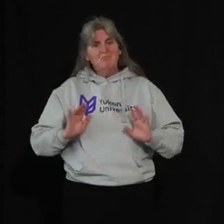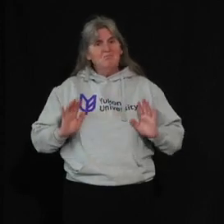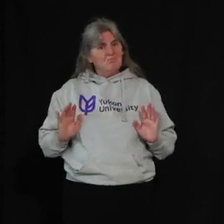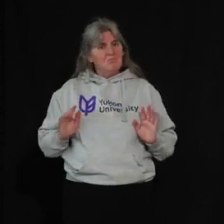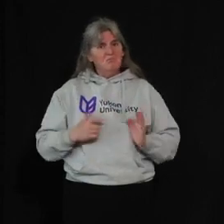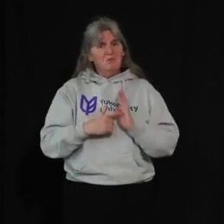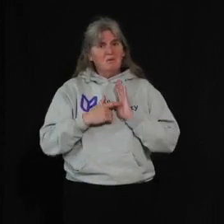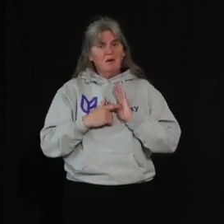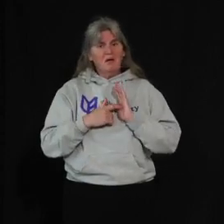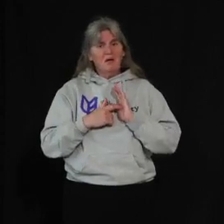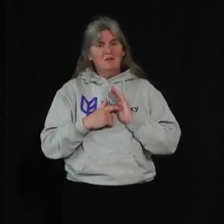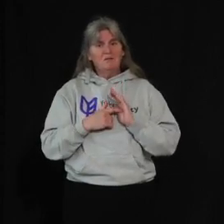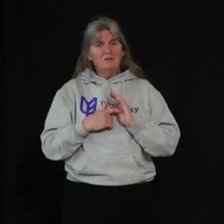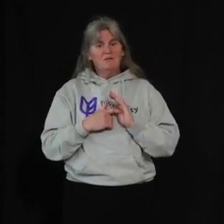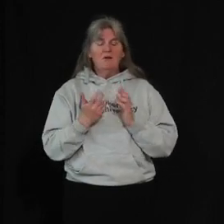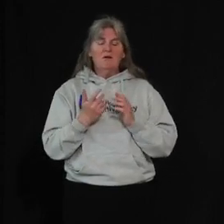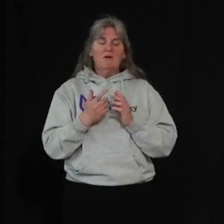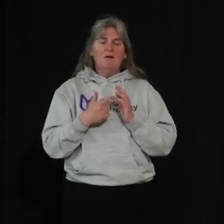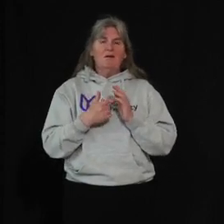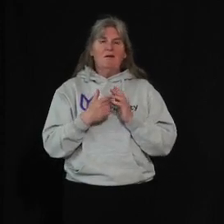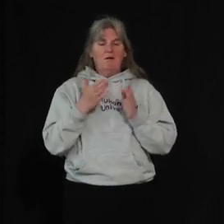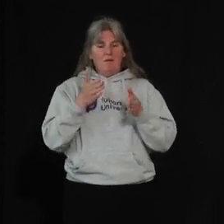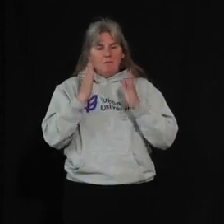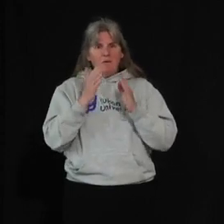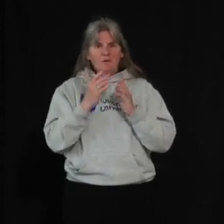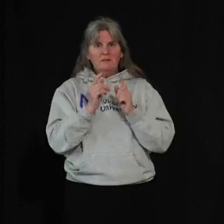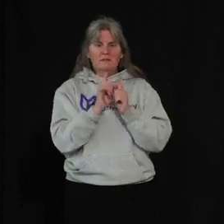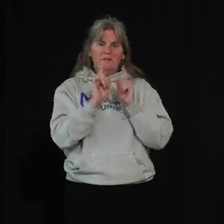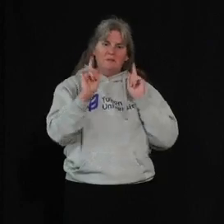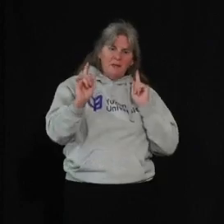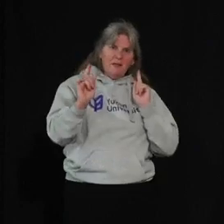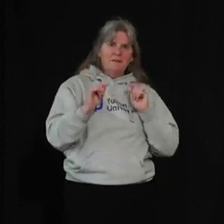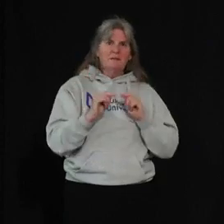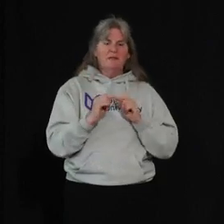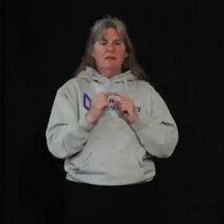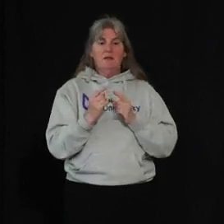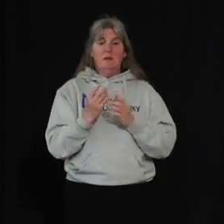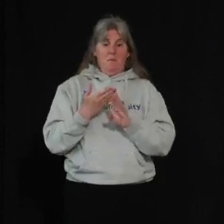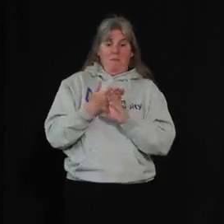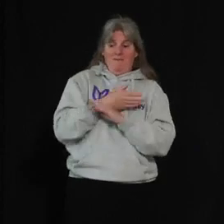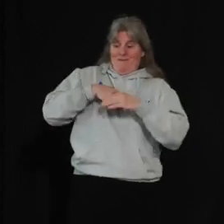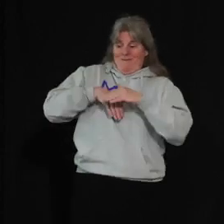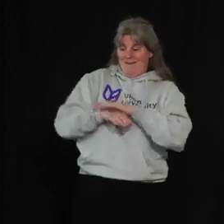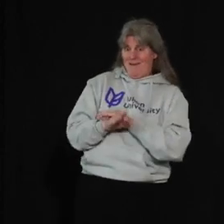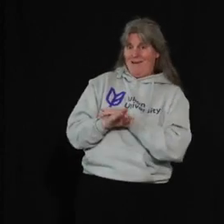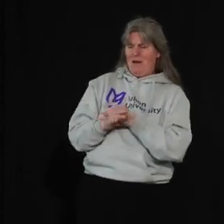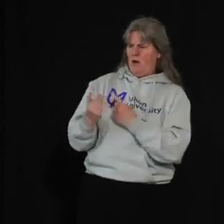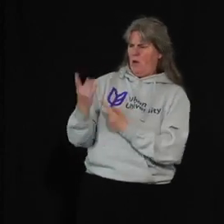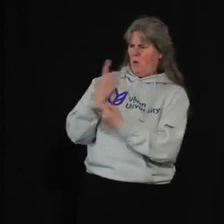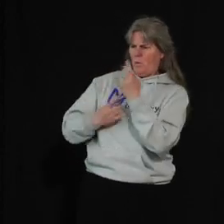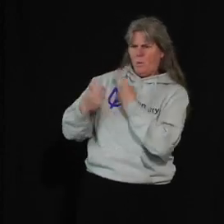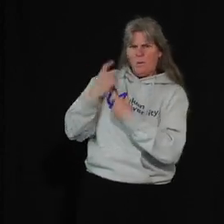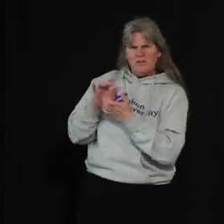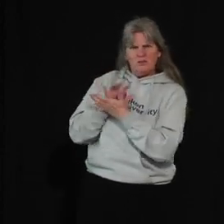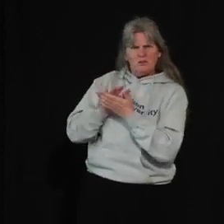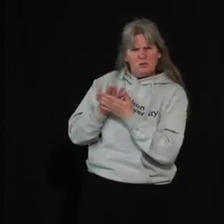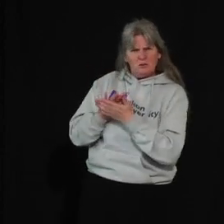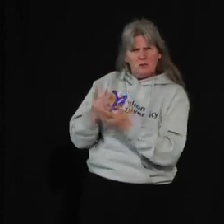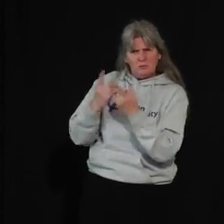plan that is required to address spacing, to address screening, how customers are going to be screened.